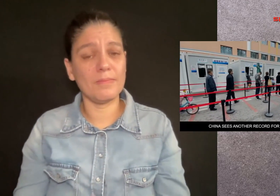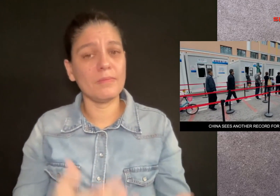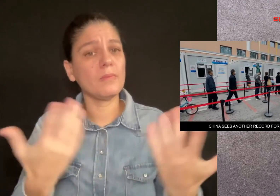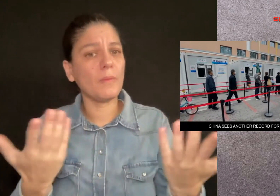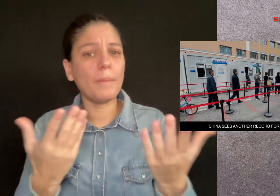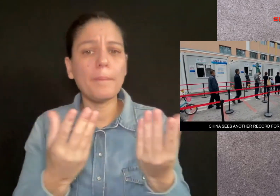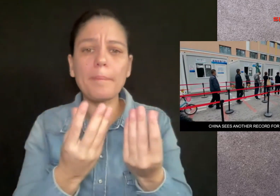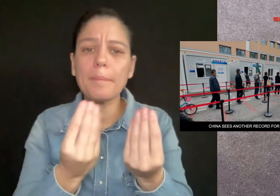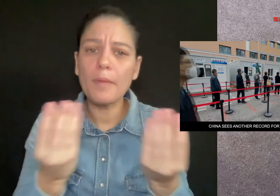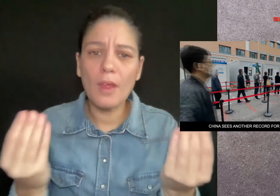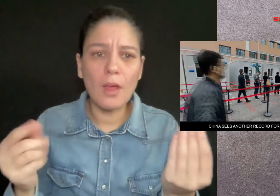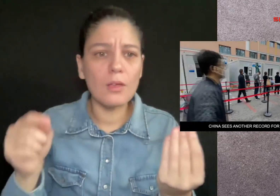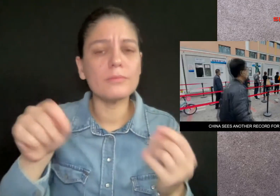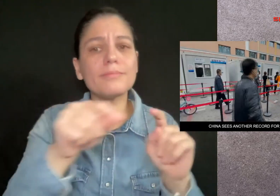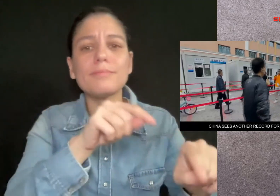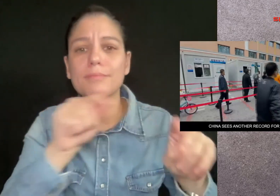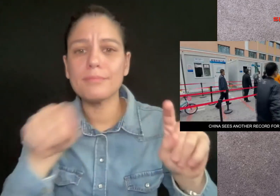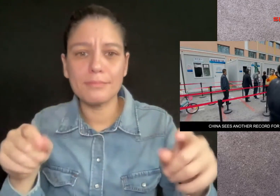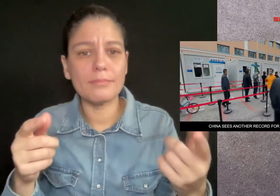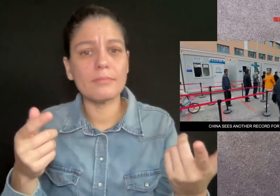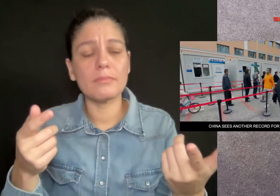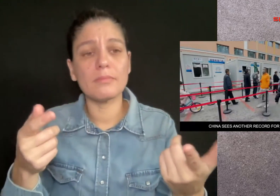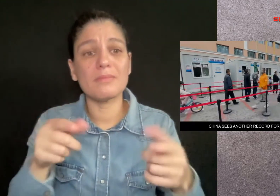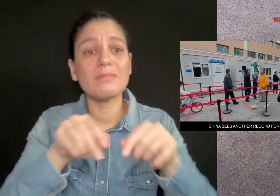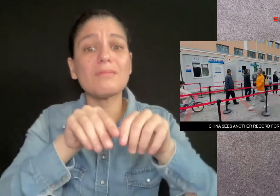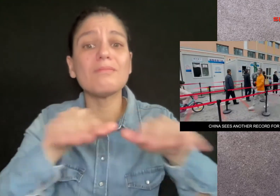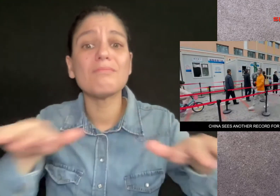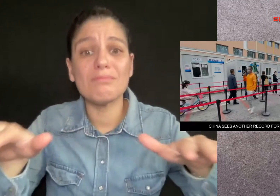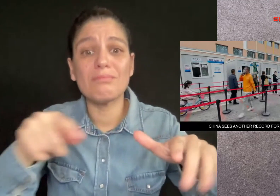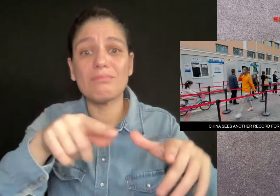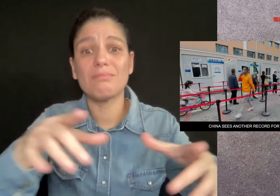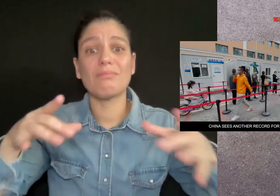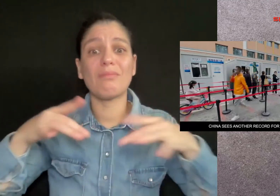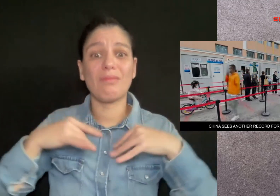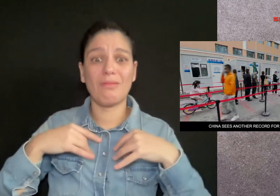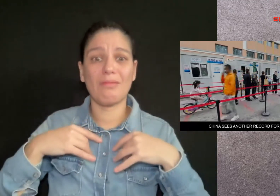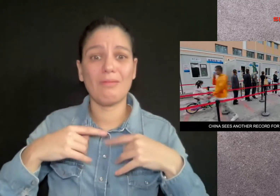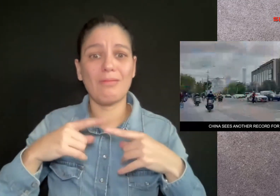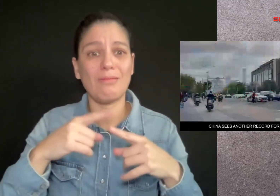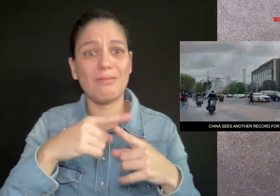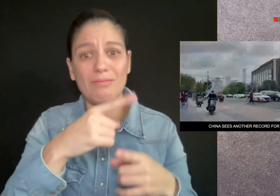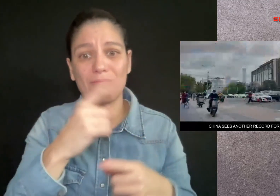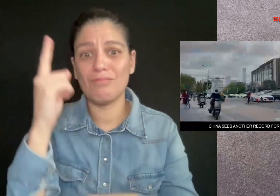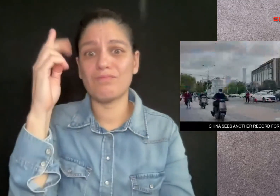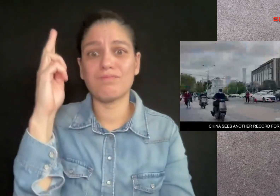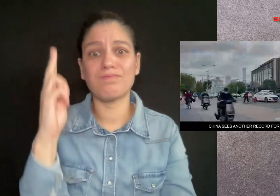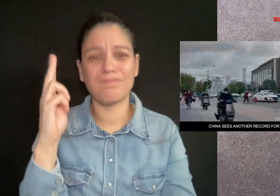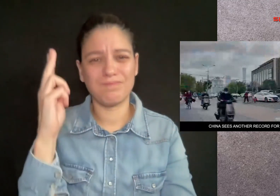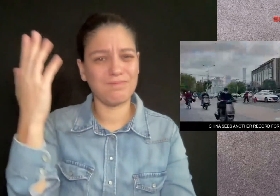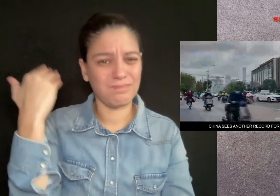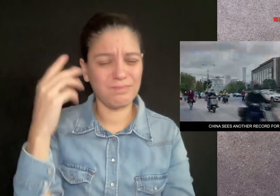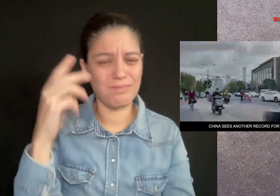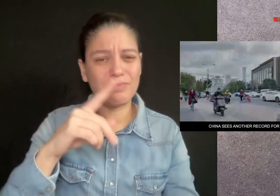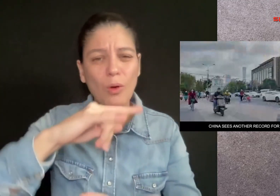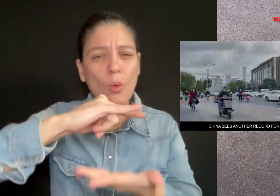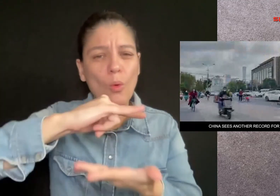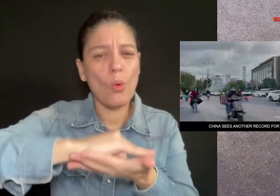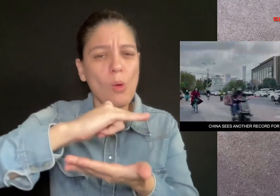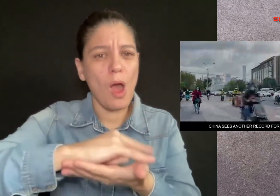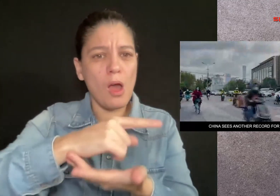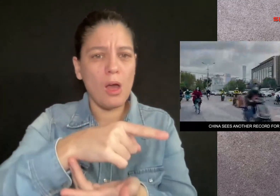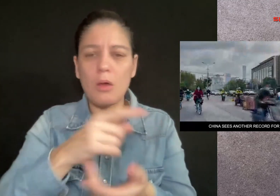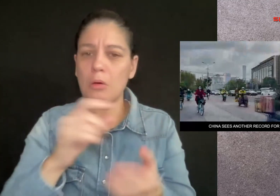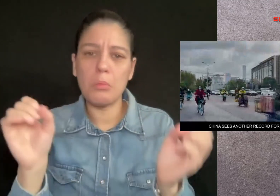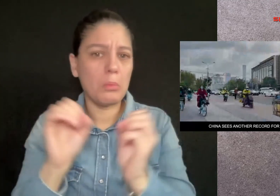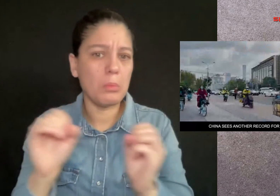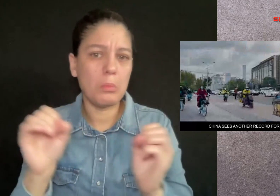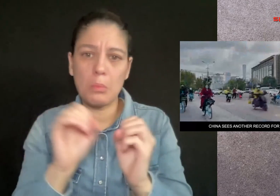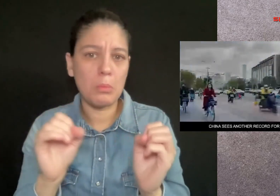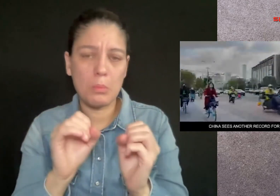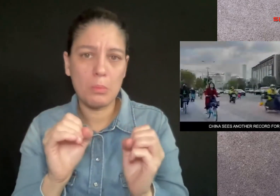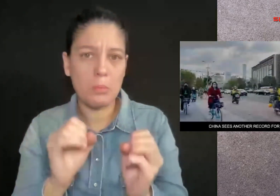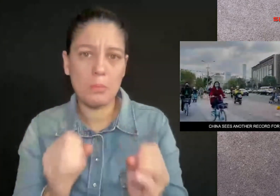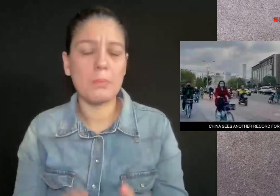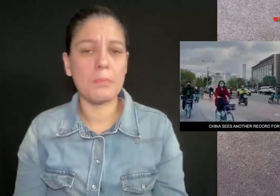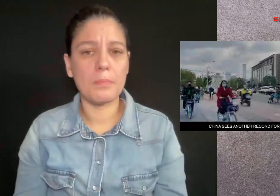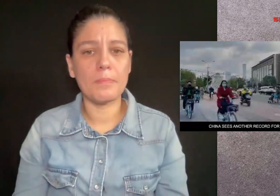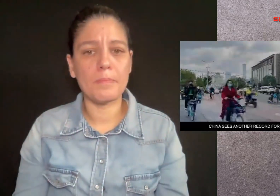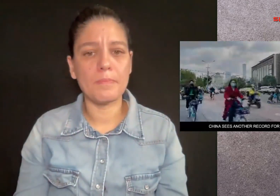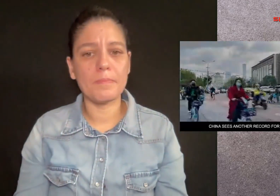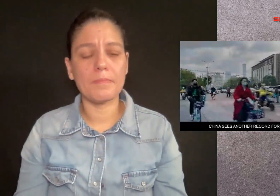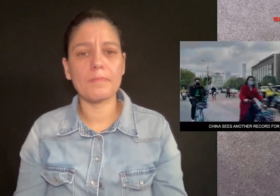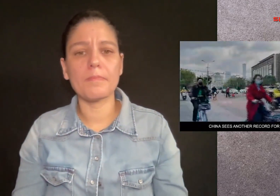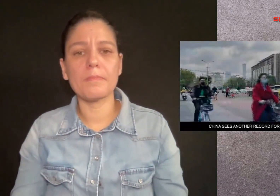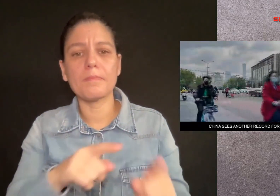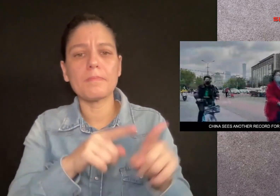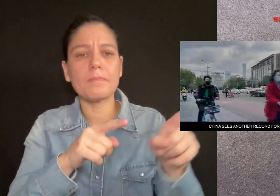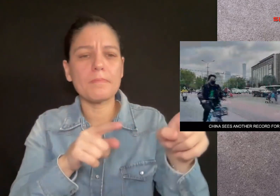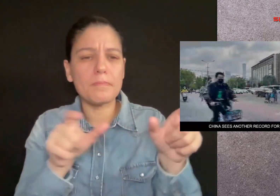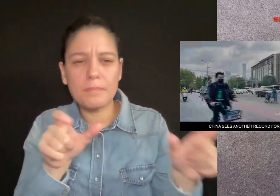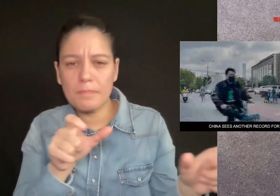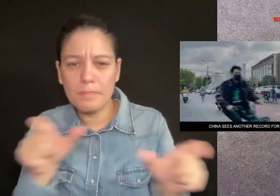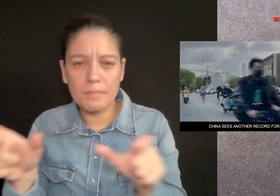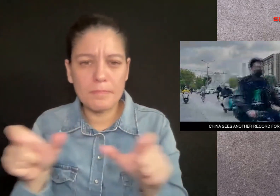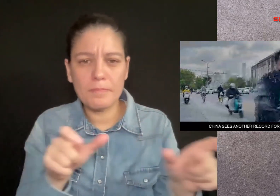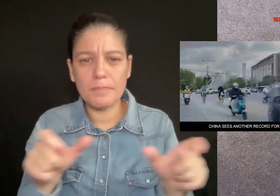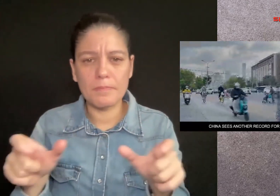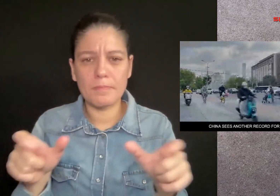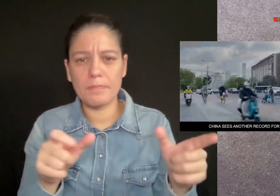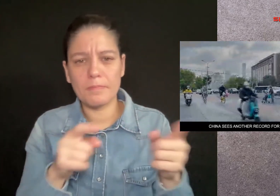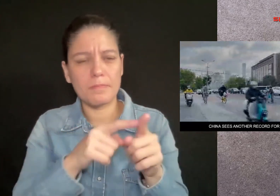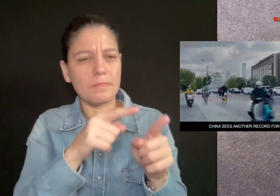of the pandemic but many of these cases where the outbreak began in Wuhan went unreported